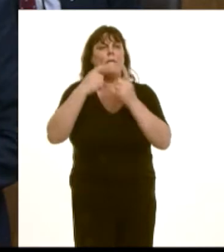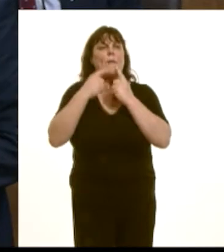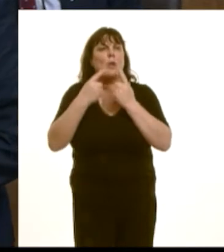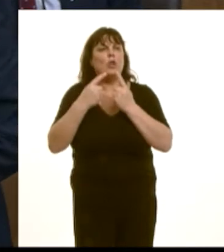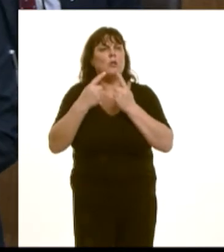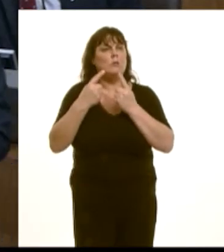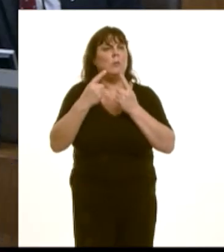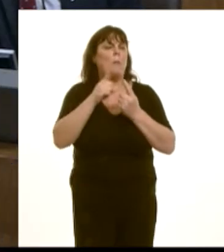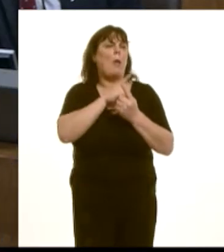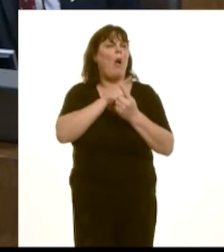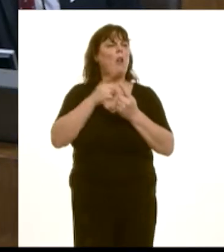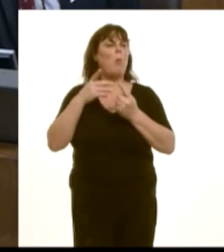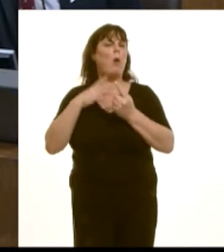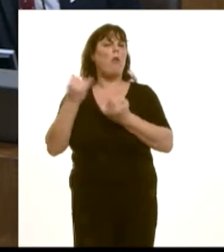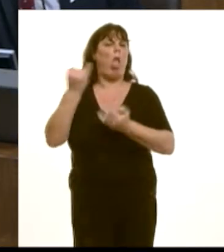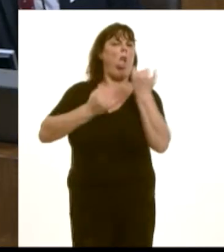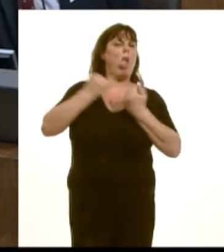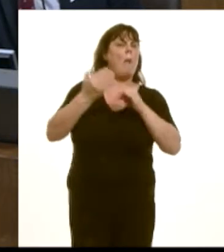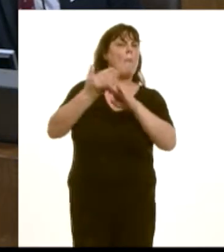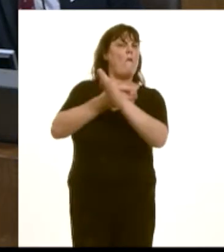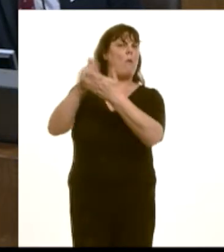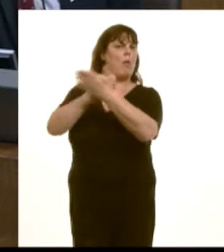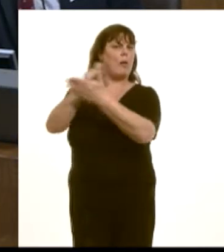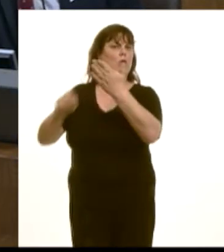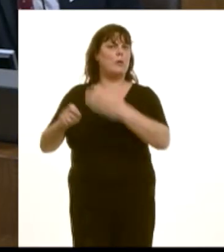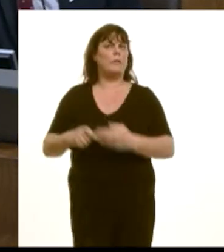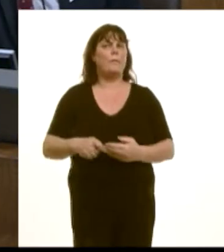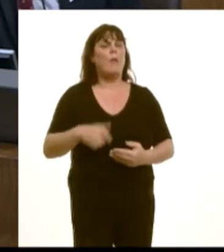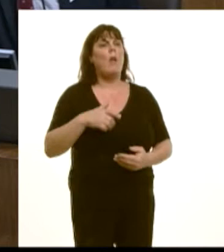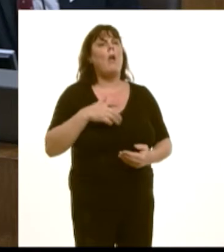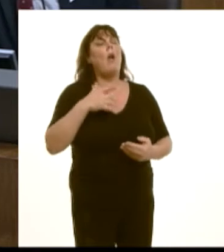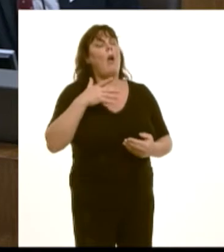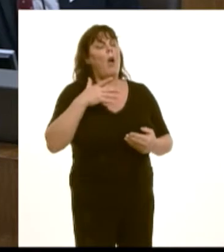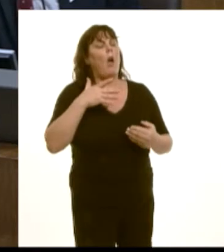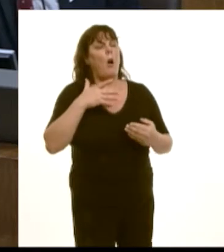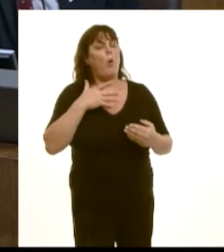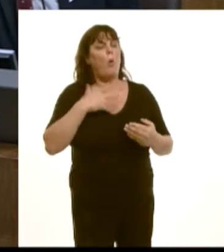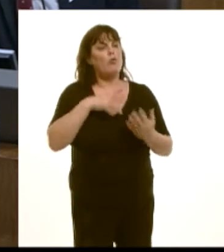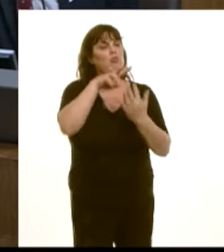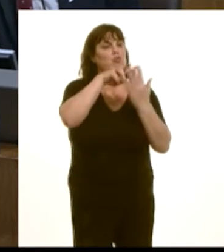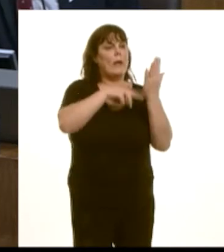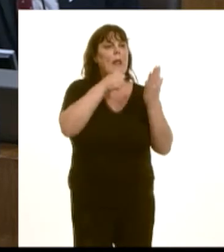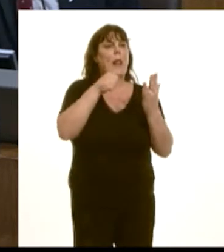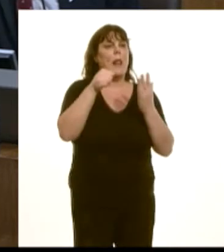have to take my word for it; let me quote to the Member a letter sent by Jim Wells MLA,